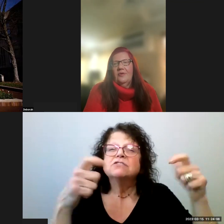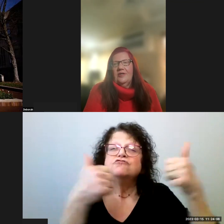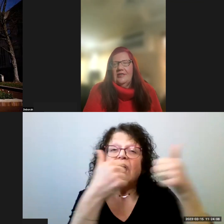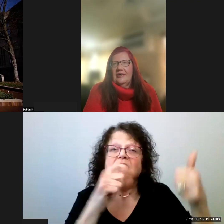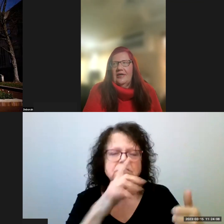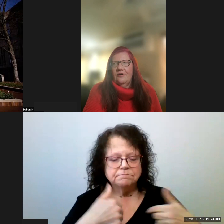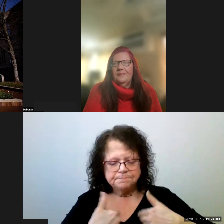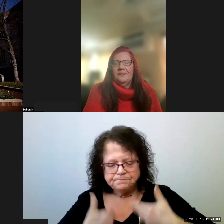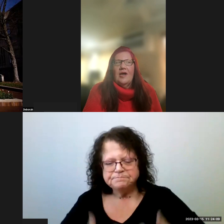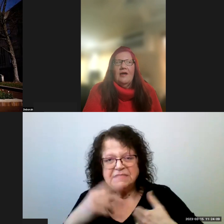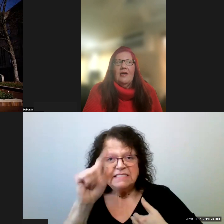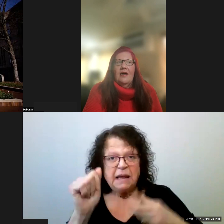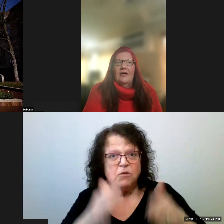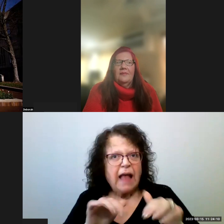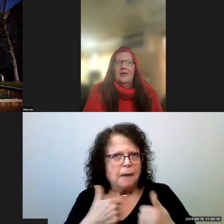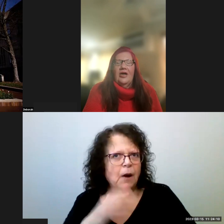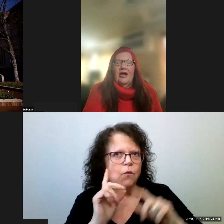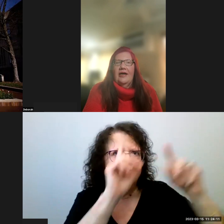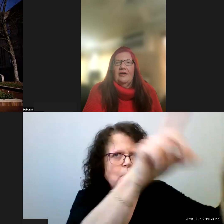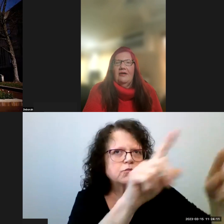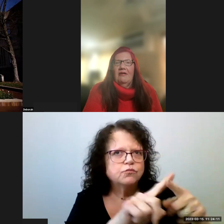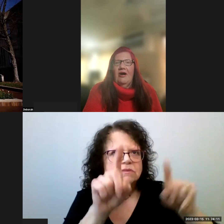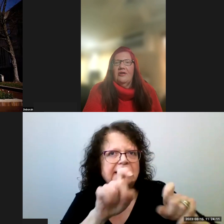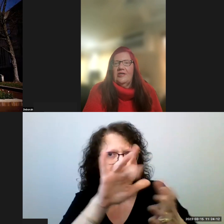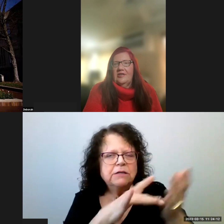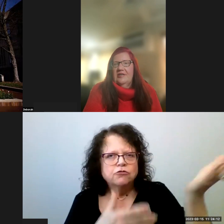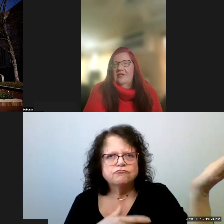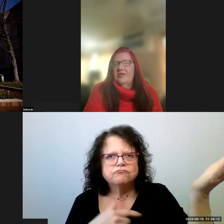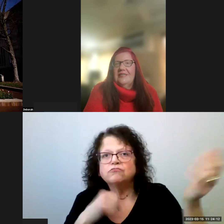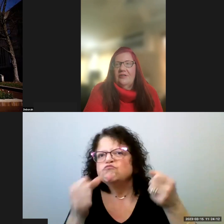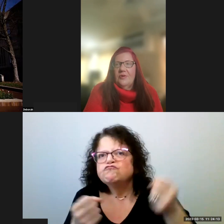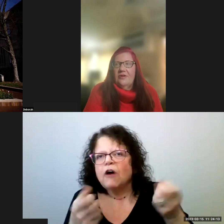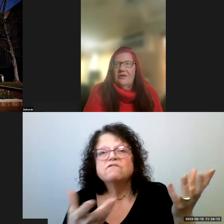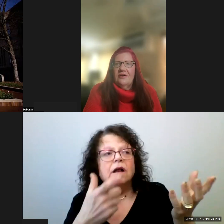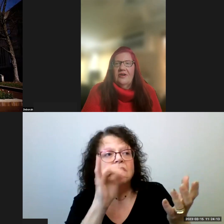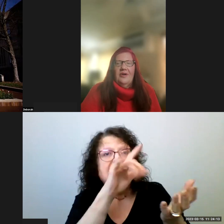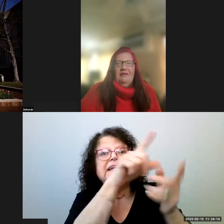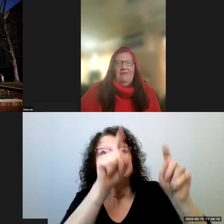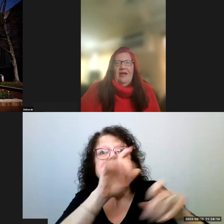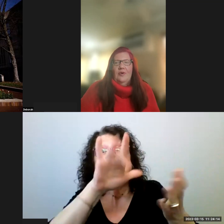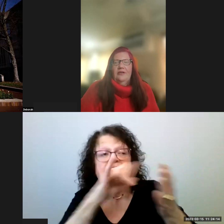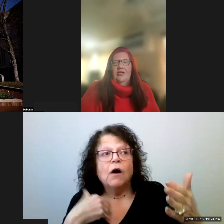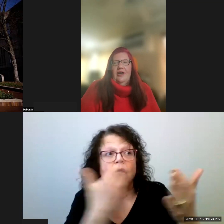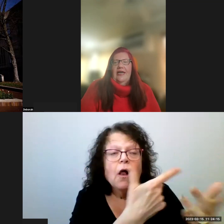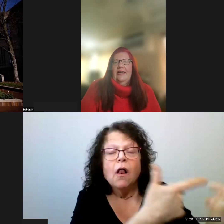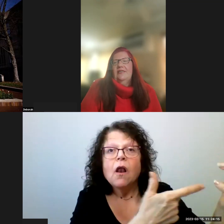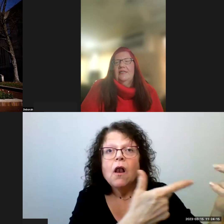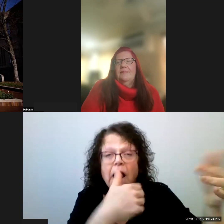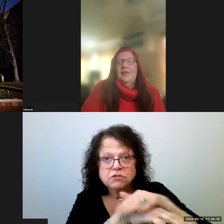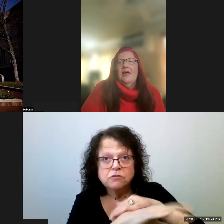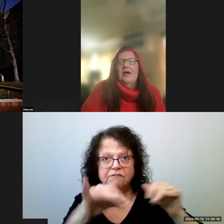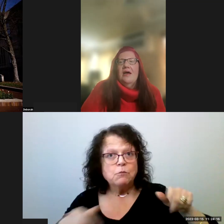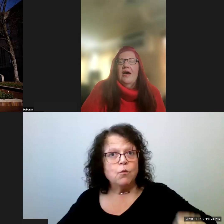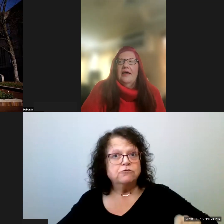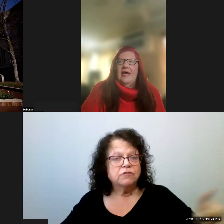a testing center? Are the testing centers accessible? If I have a wheelchair, can I